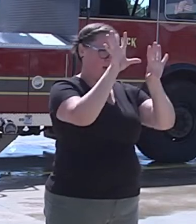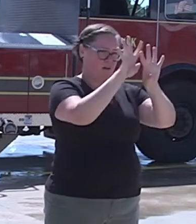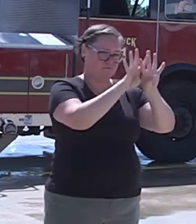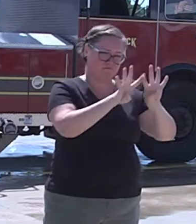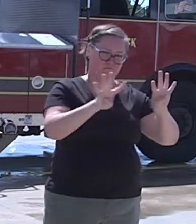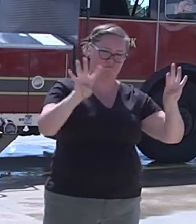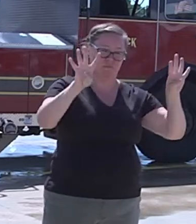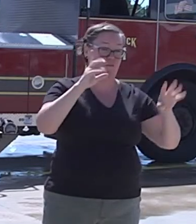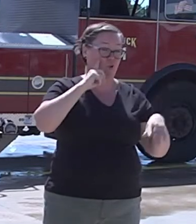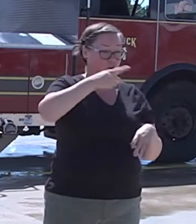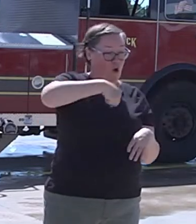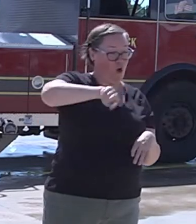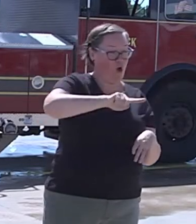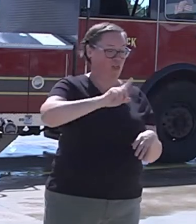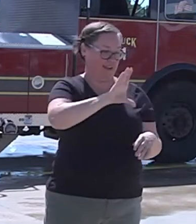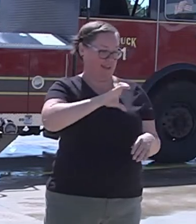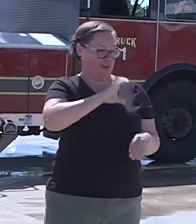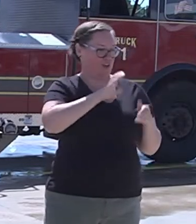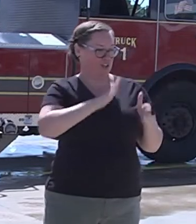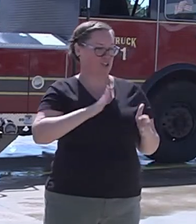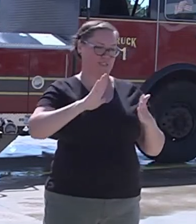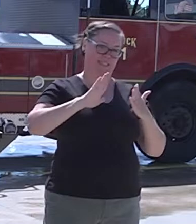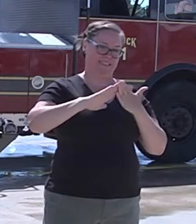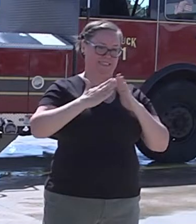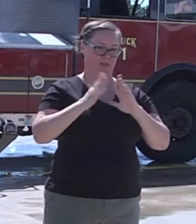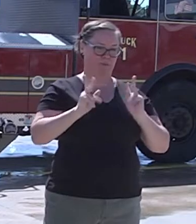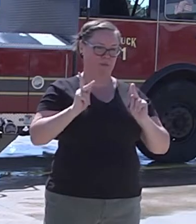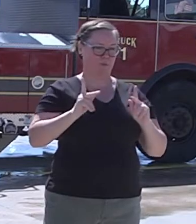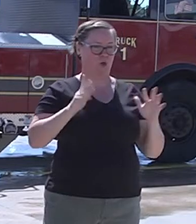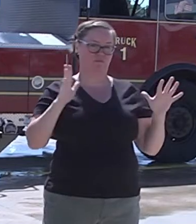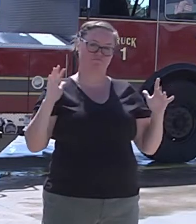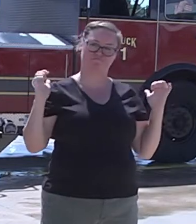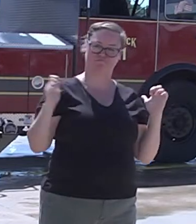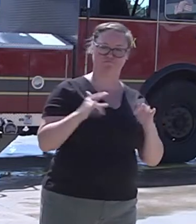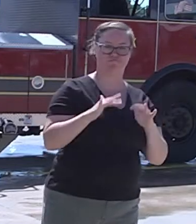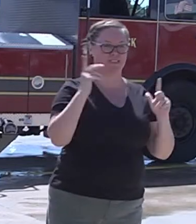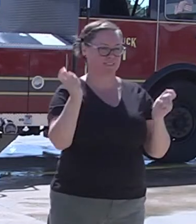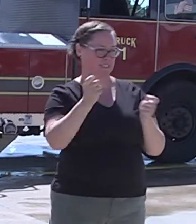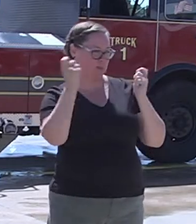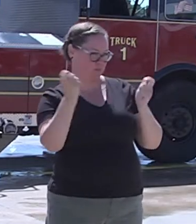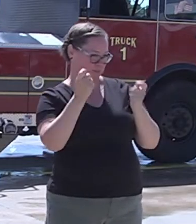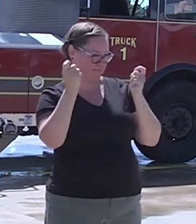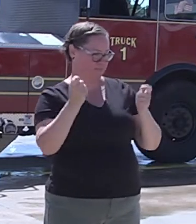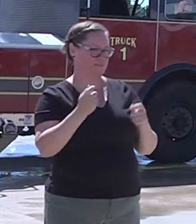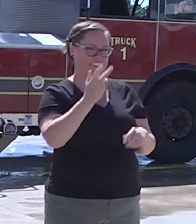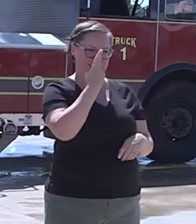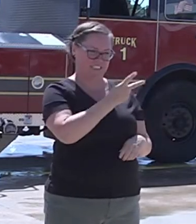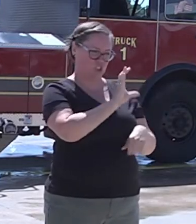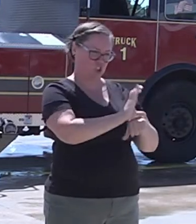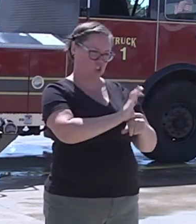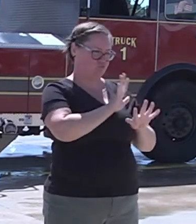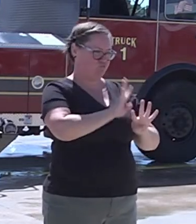gather to celebrate America see the churchgoers on the saloon and catch the ensuing gun